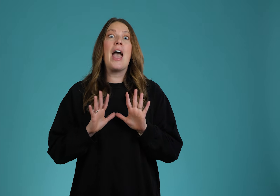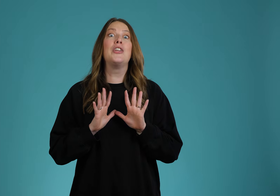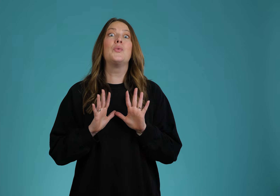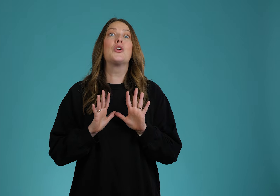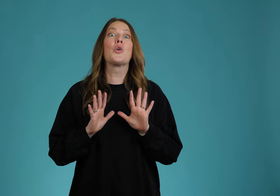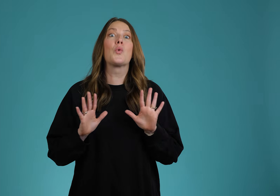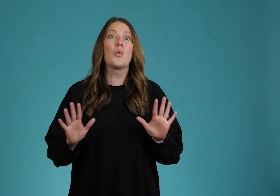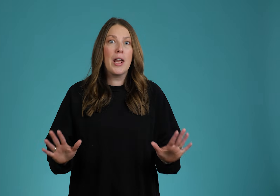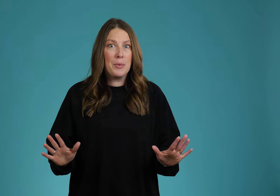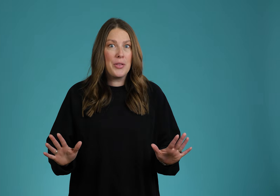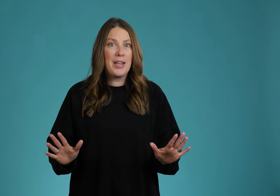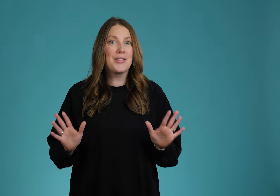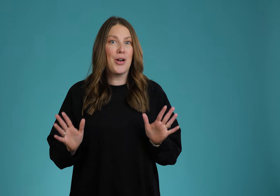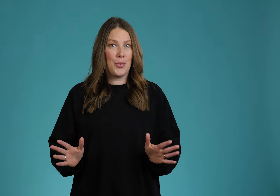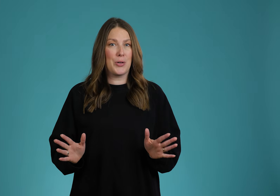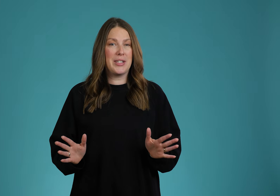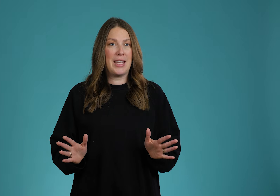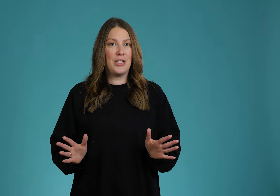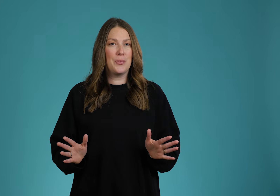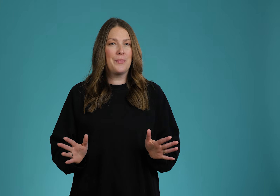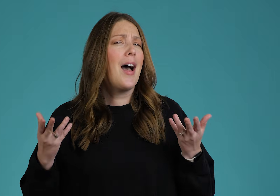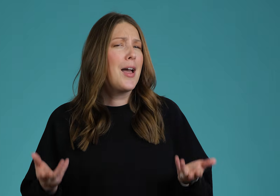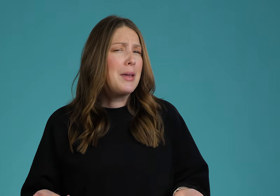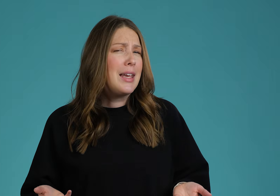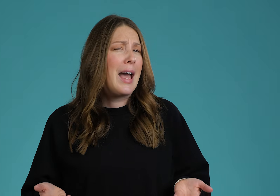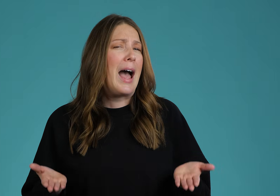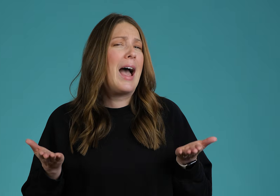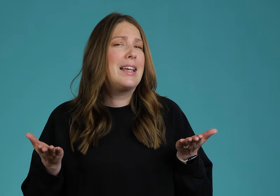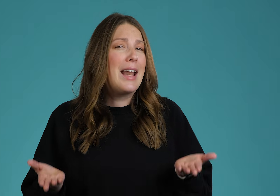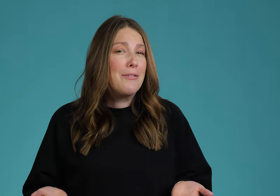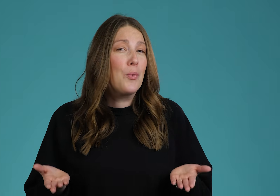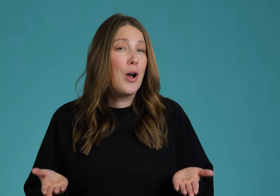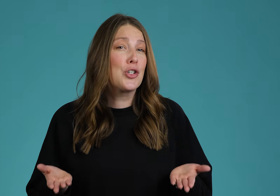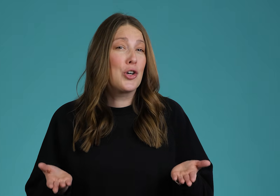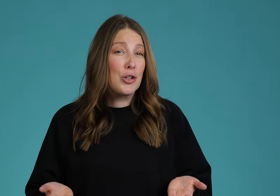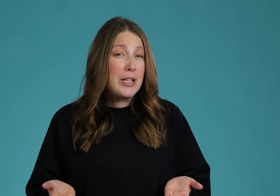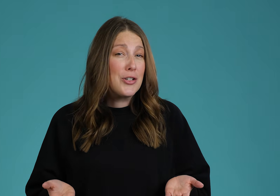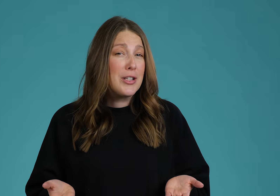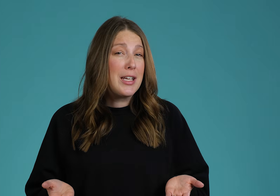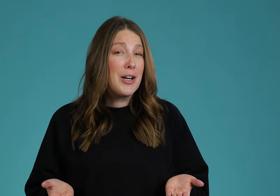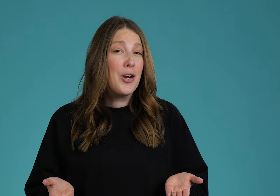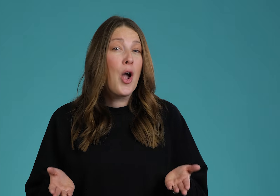and do incredible things on the world stage. I mean, I never watch curling during the year,